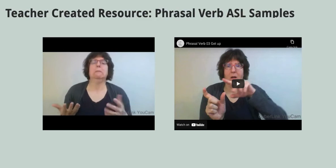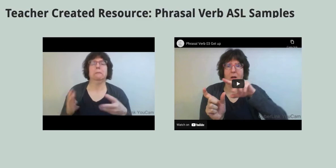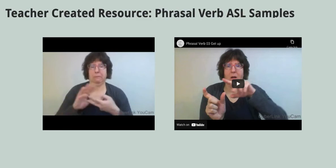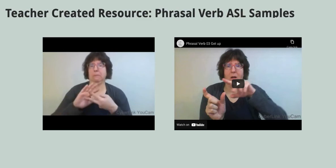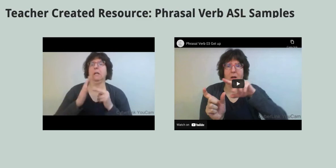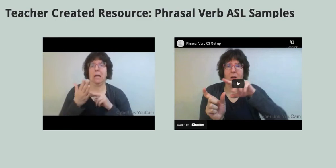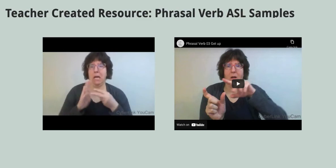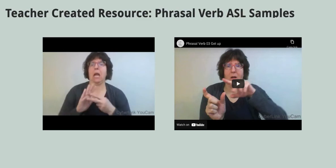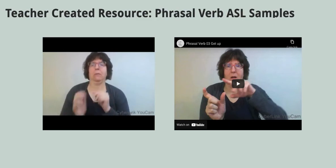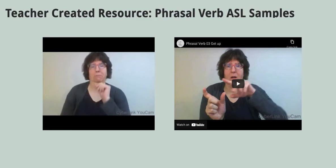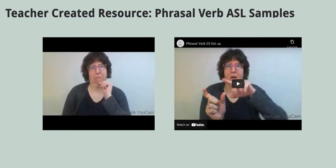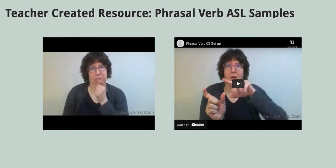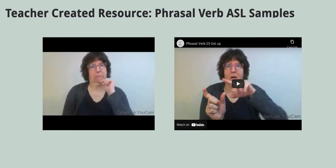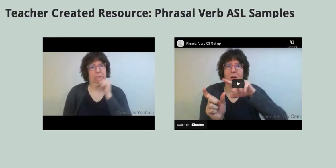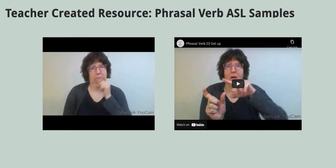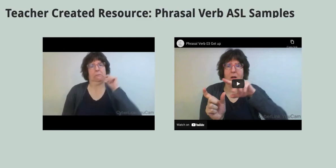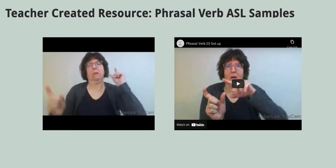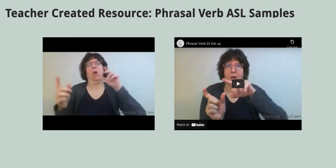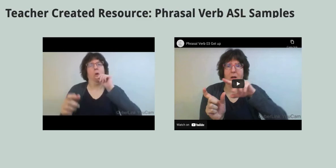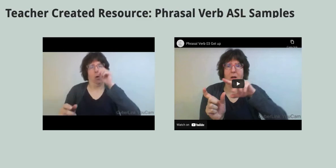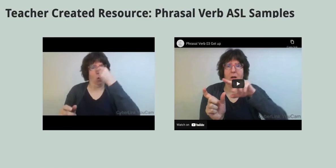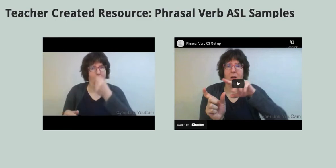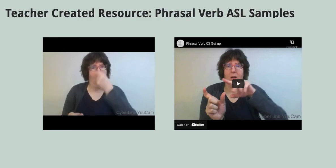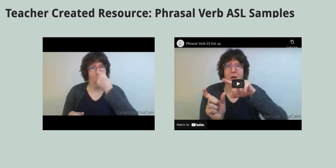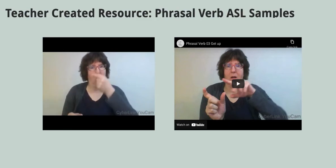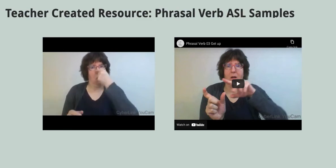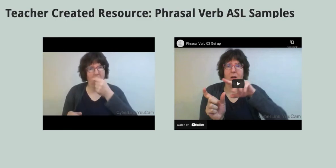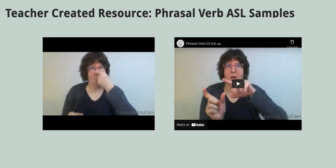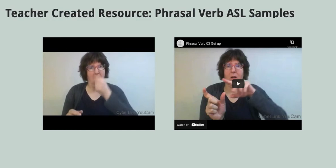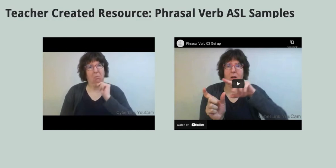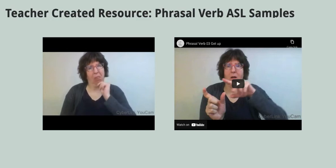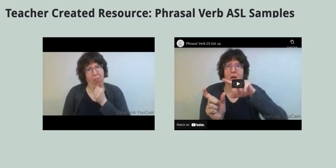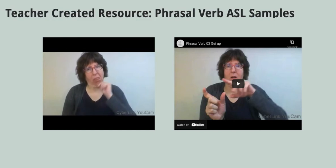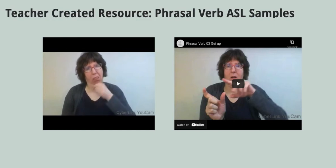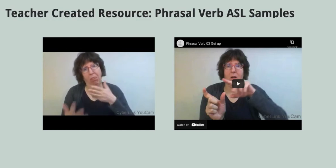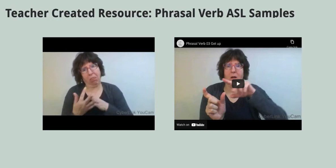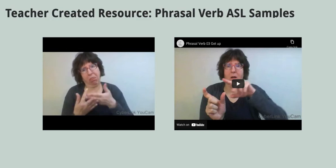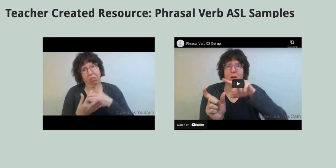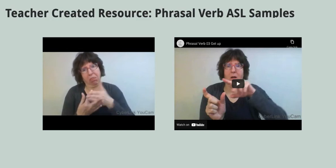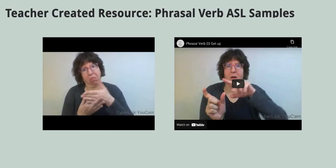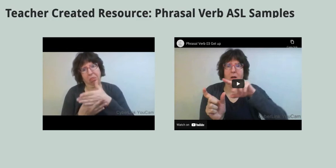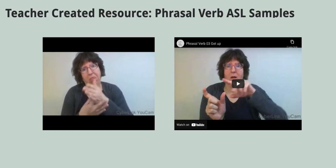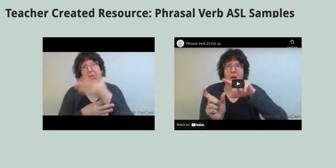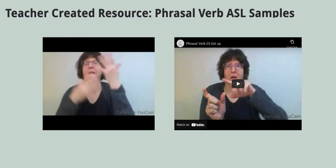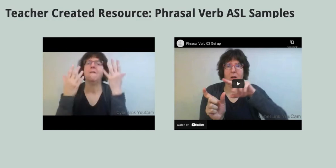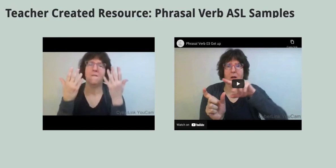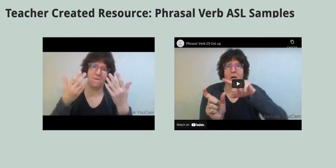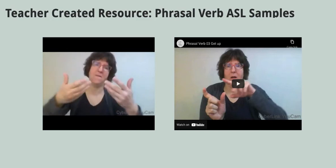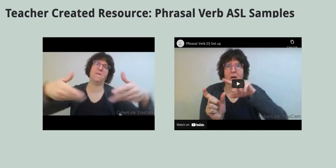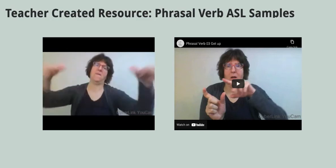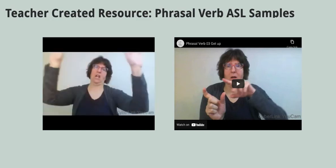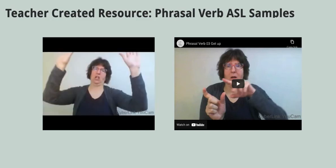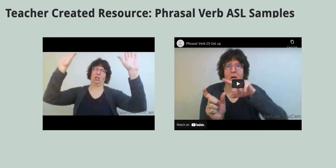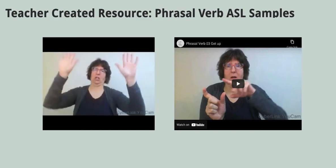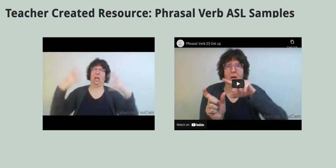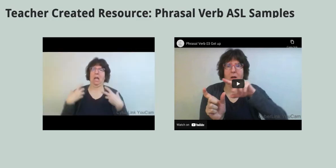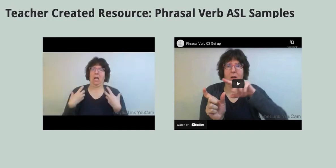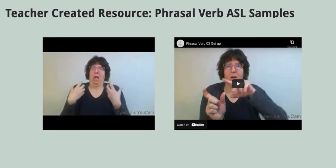I explained that it means you've been feeling sick with a cold, and though you've been feeling lousy, your body is fighting it off.